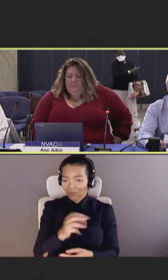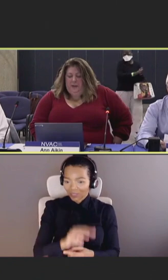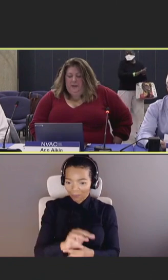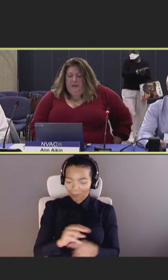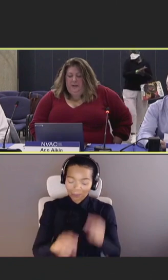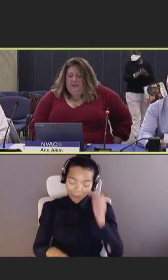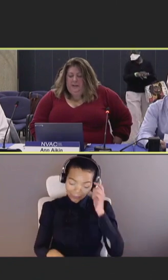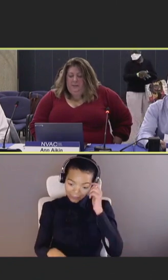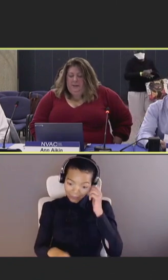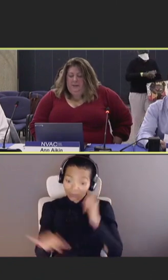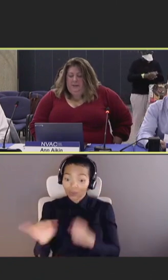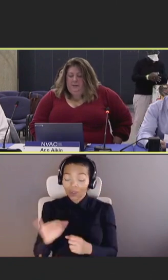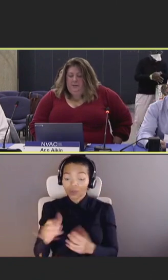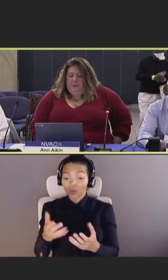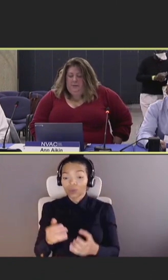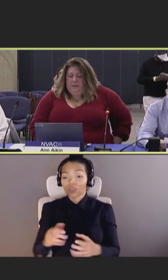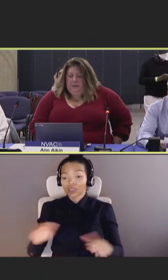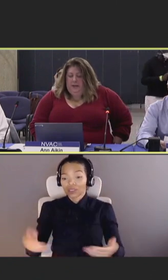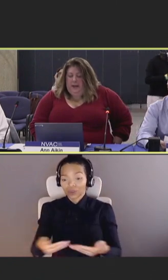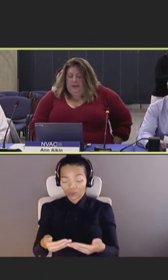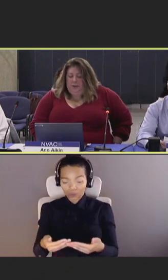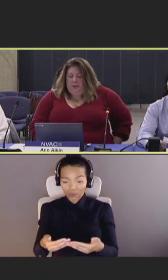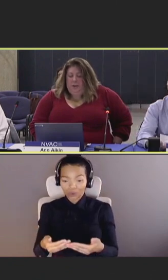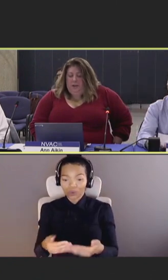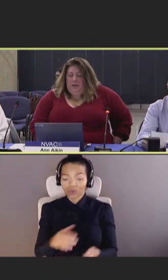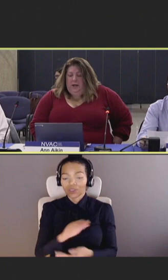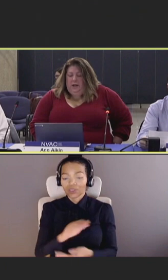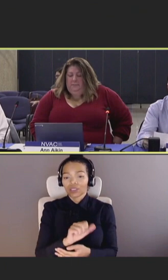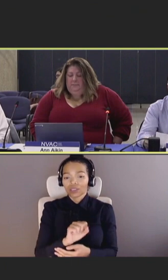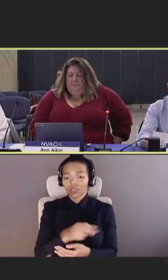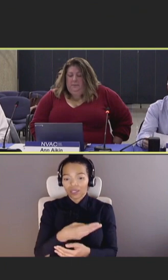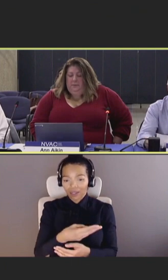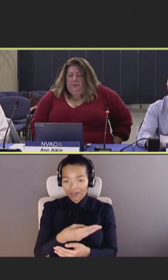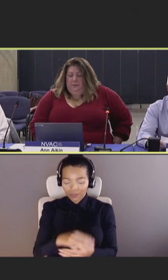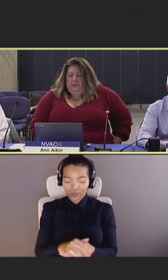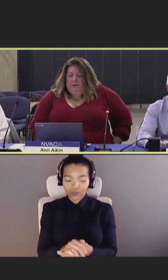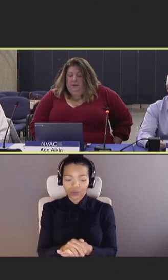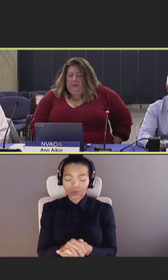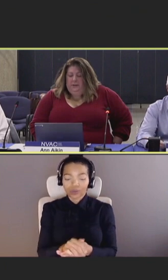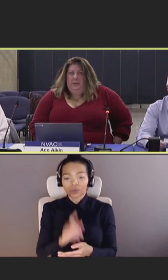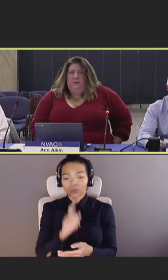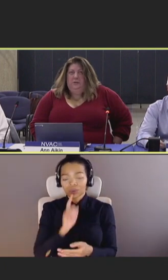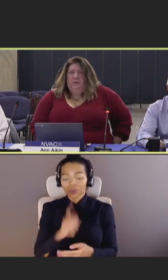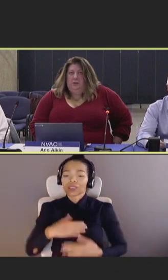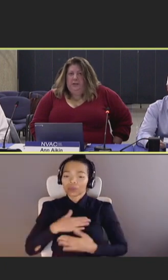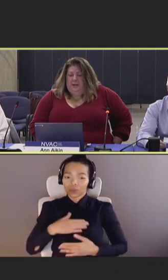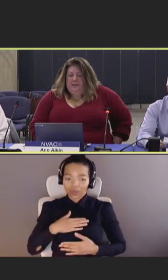And then I also wanted to introduce the ASH. It's a real pleasure to introduce her. She has